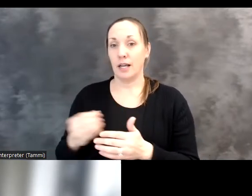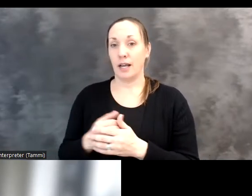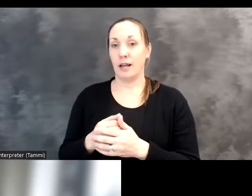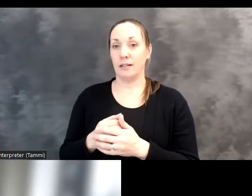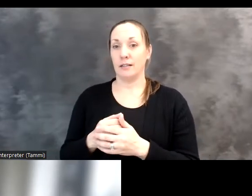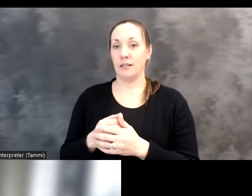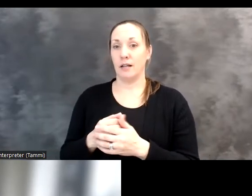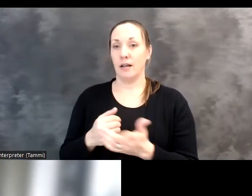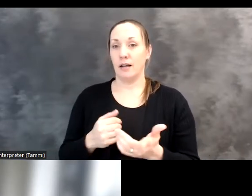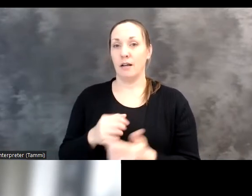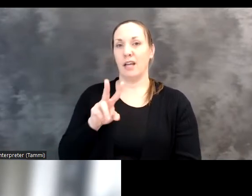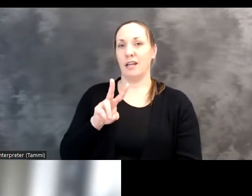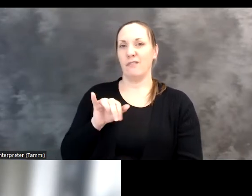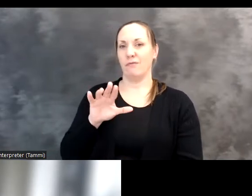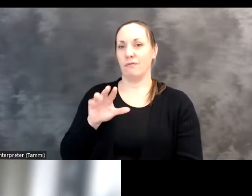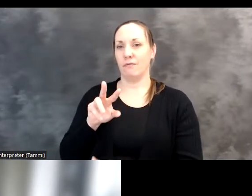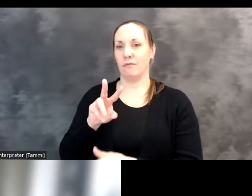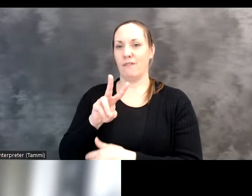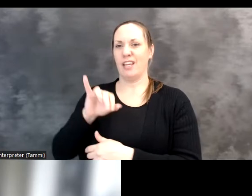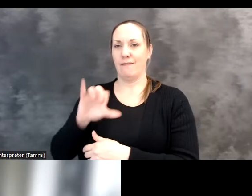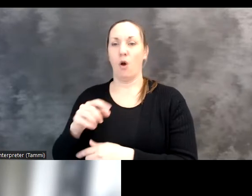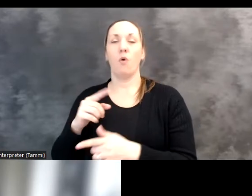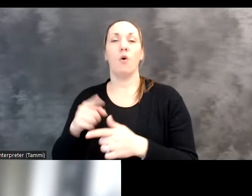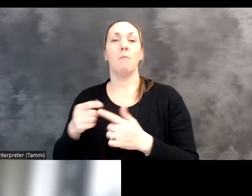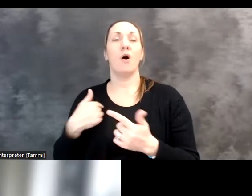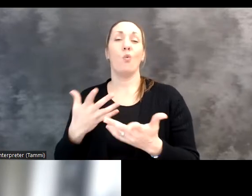has been done in Vivo